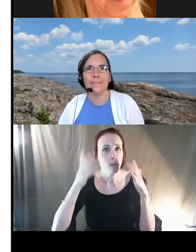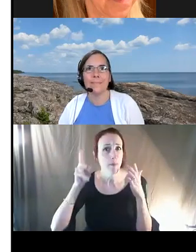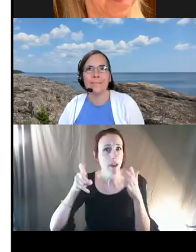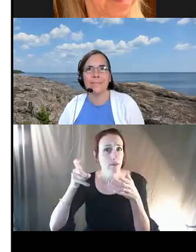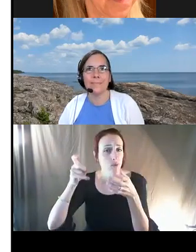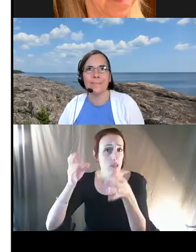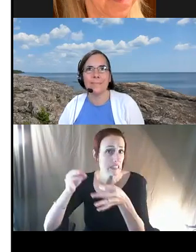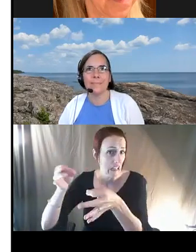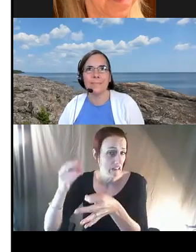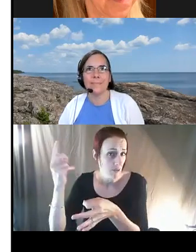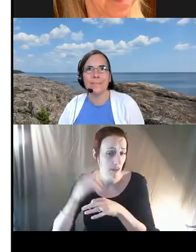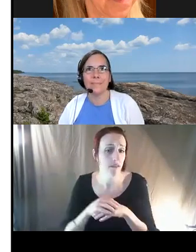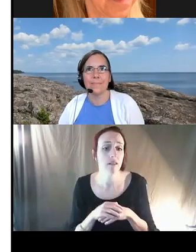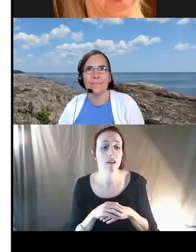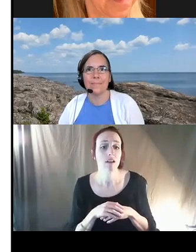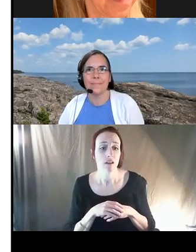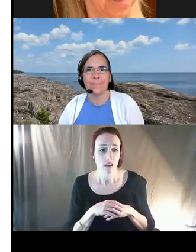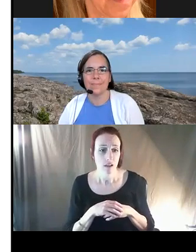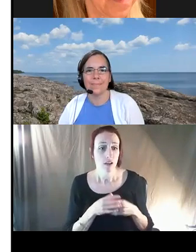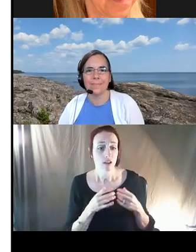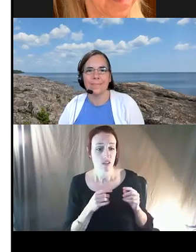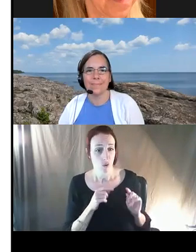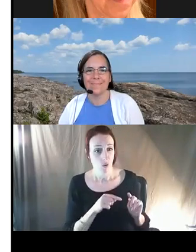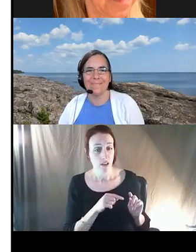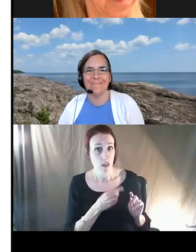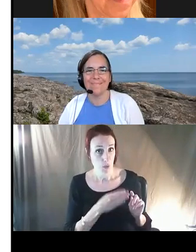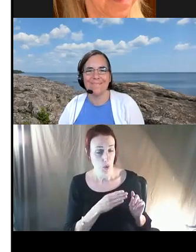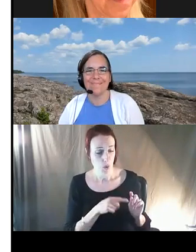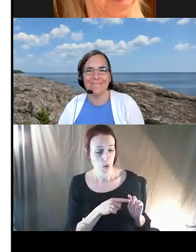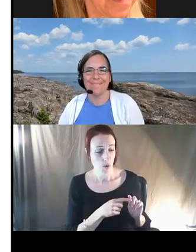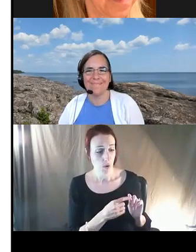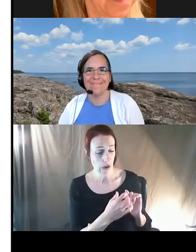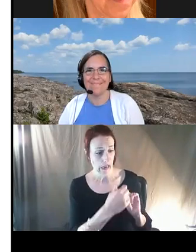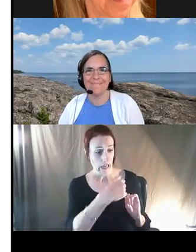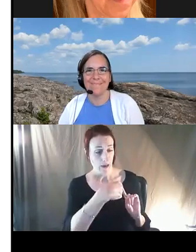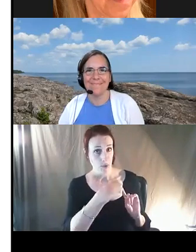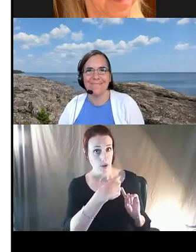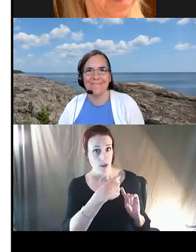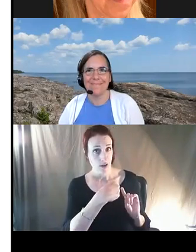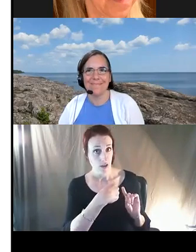In the input, that's where -- did you even have my attention? Was my processing speed quick enough that I could